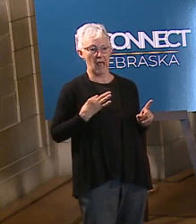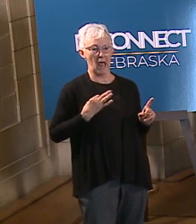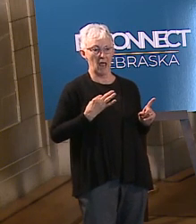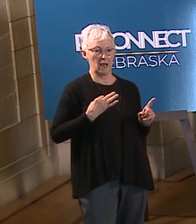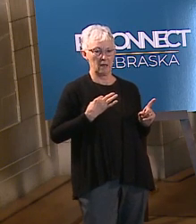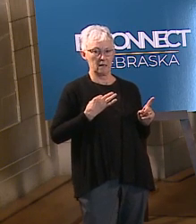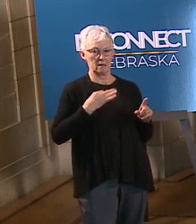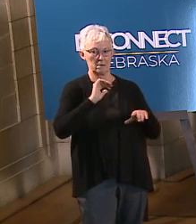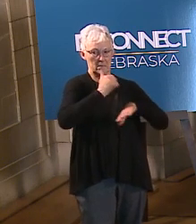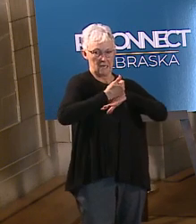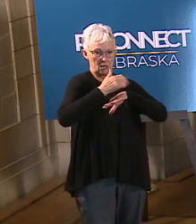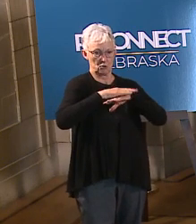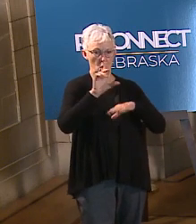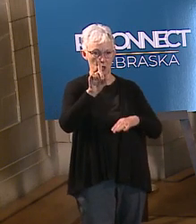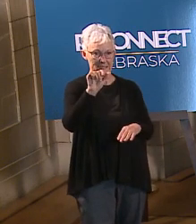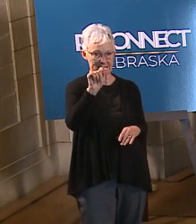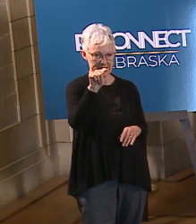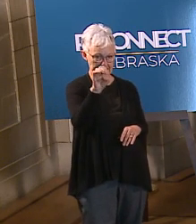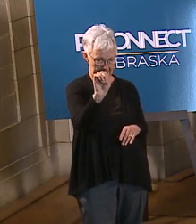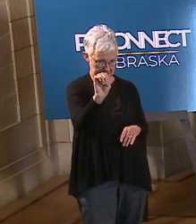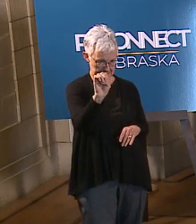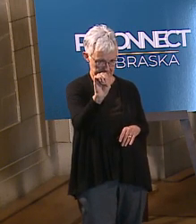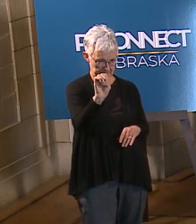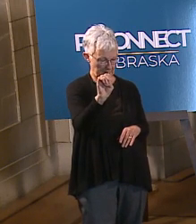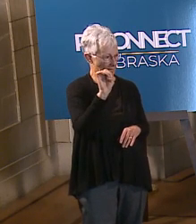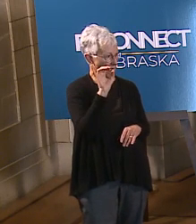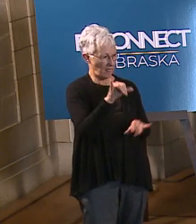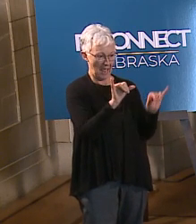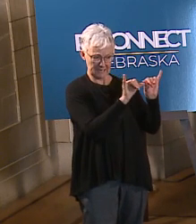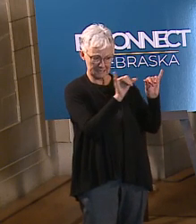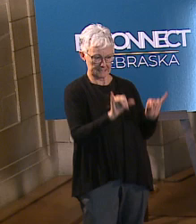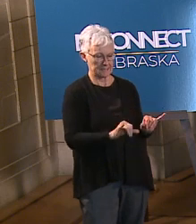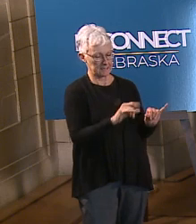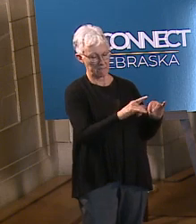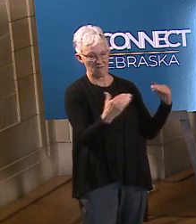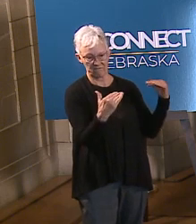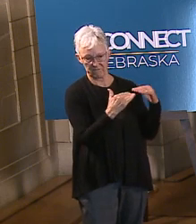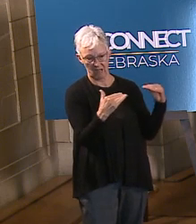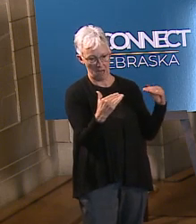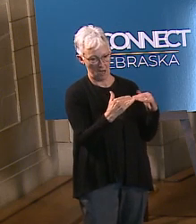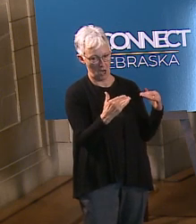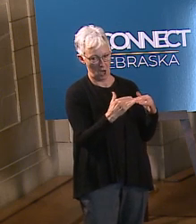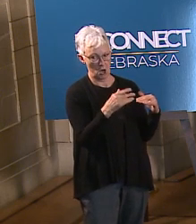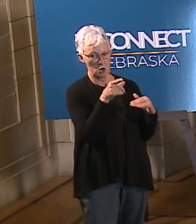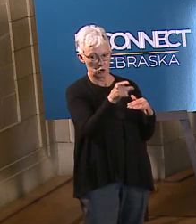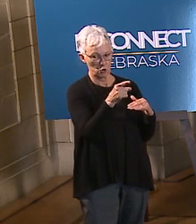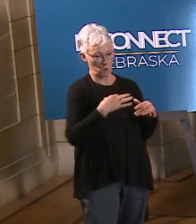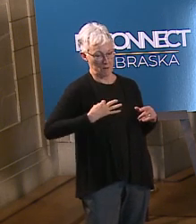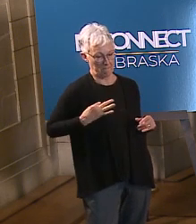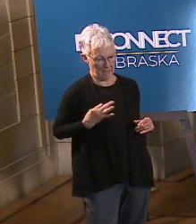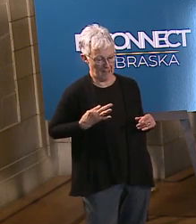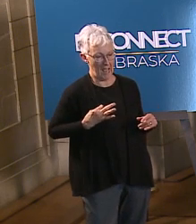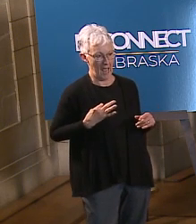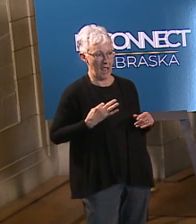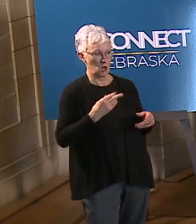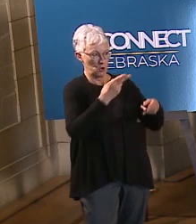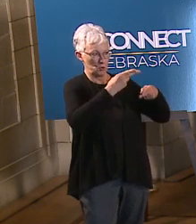PROCESS WITH REGARD TO HOW PEOPLE GET THOSE SERVICES, IT'S BASED ON APPLICATION DATE, IT'S A FAIR SYSTEM BECAUSE IT'S